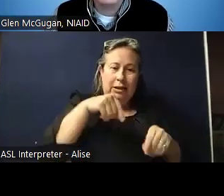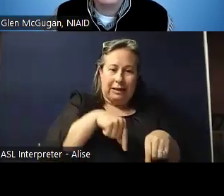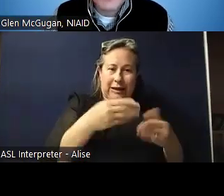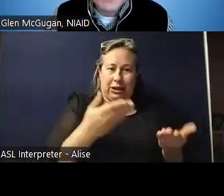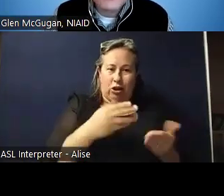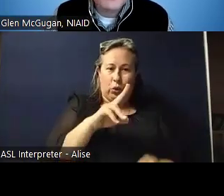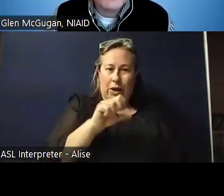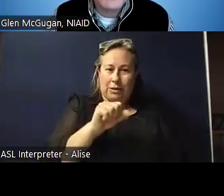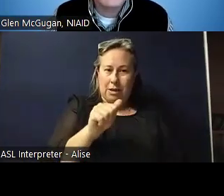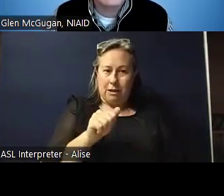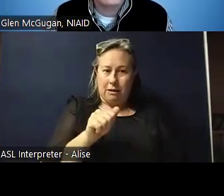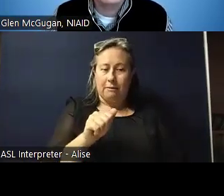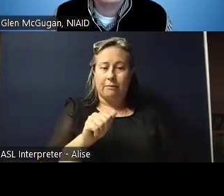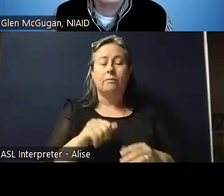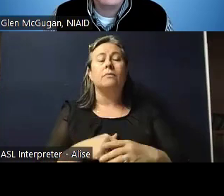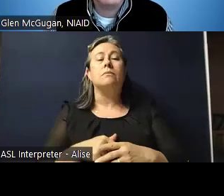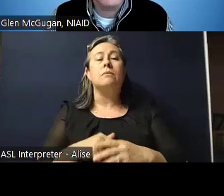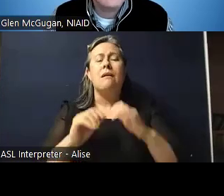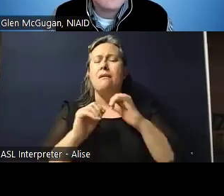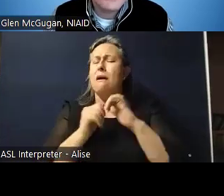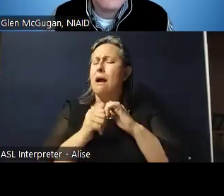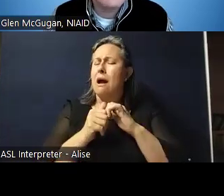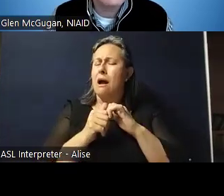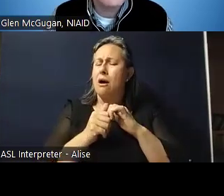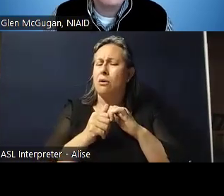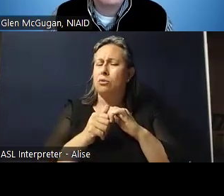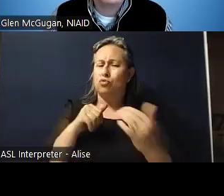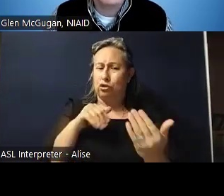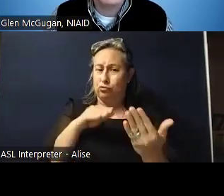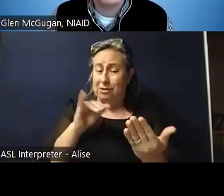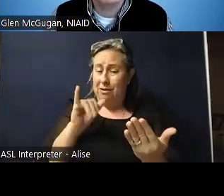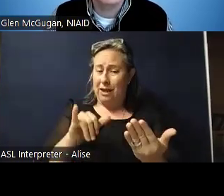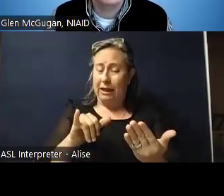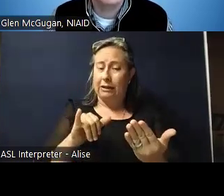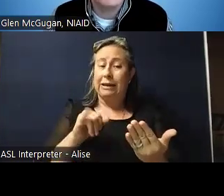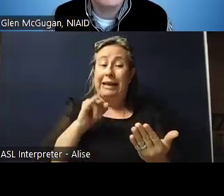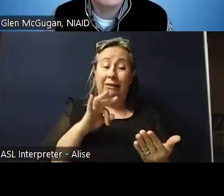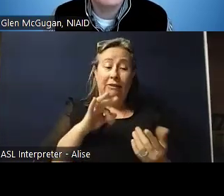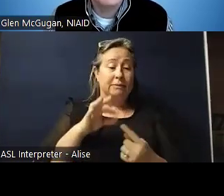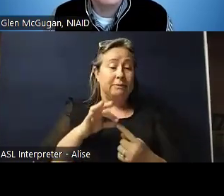when you're writing your applications, to really point out if there are special opportunities